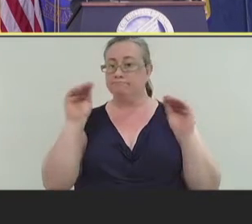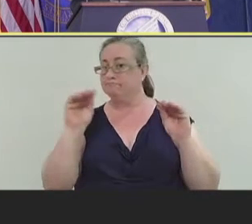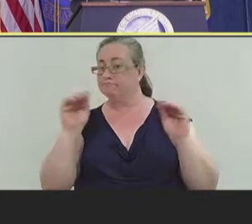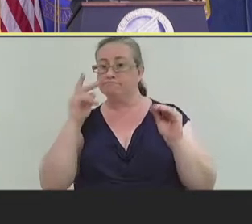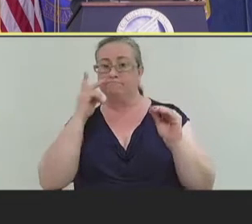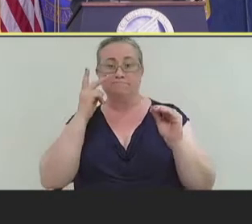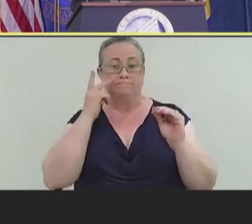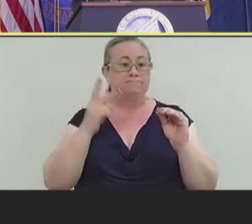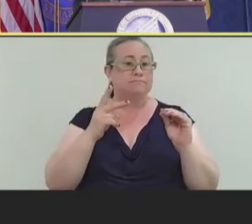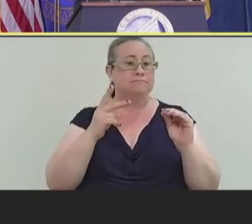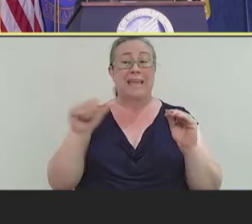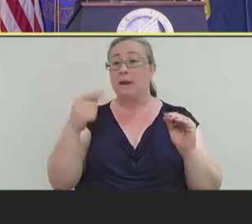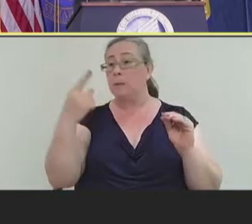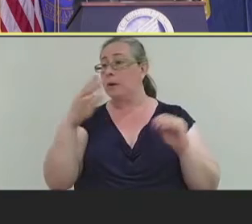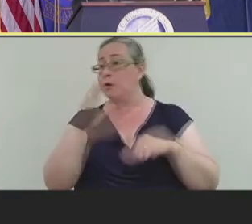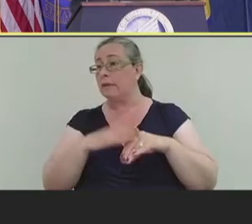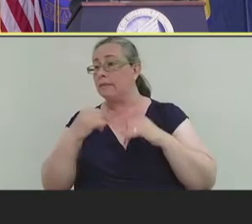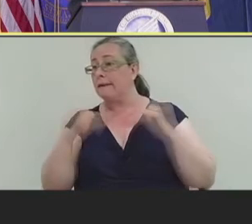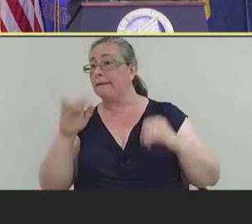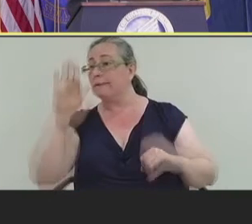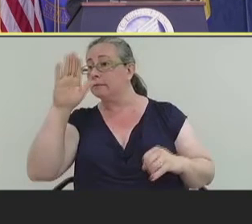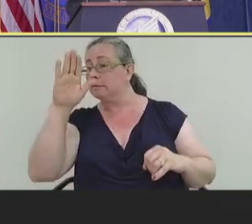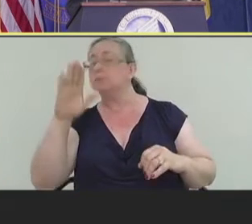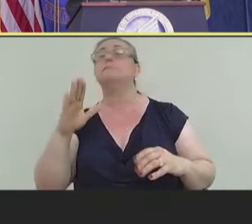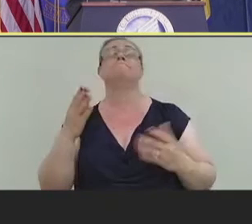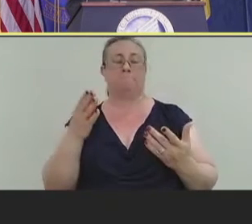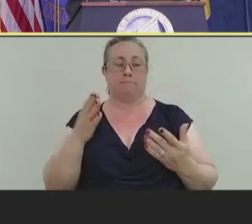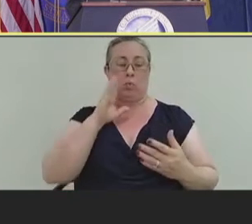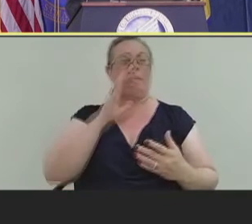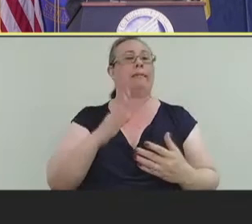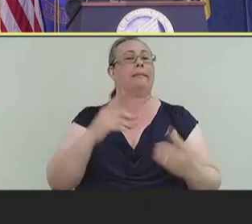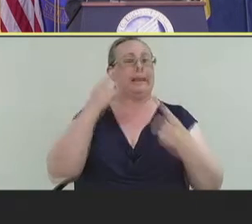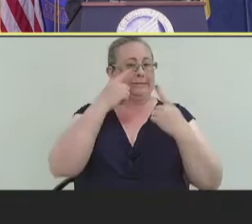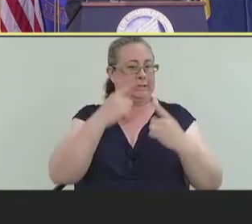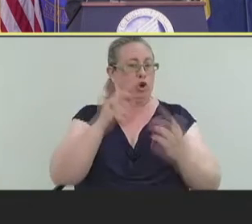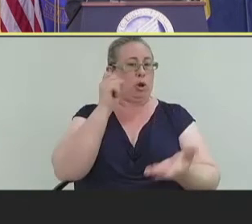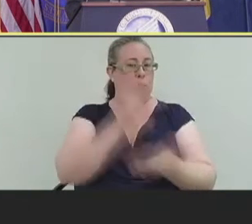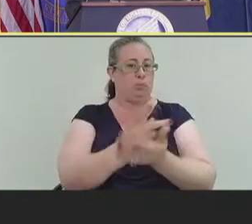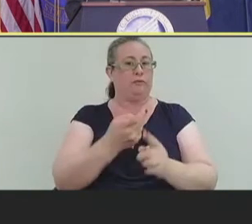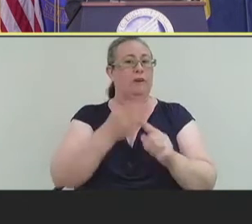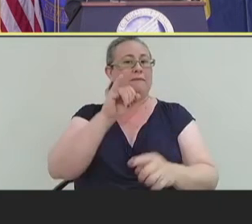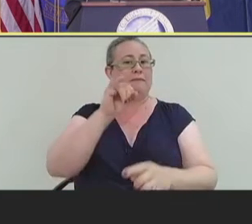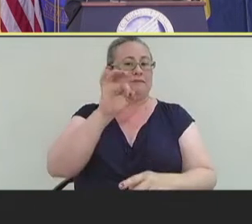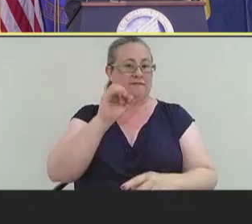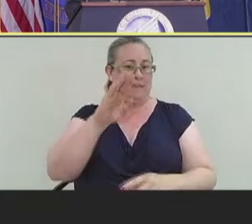are there any online? All right, we will consider our minutes approved from the February meeting.